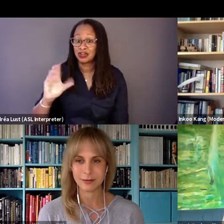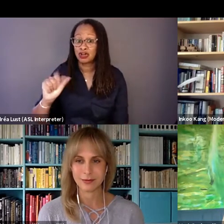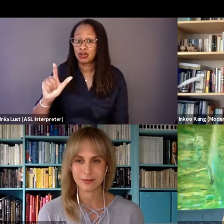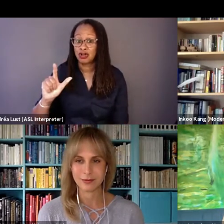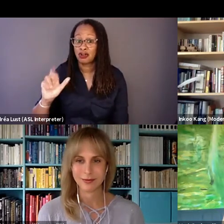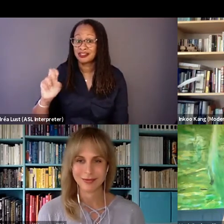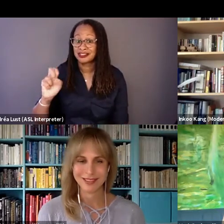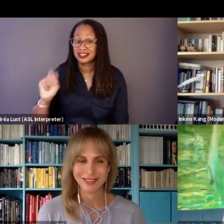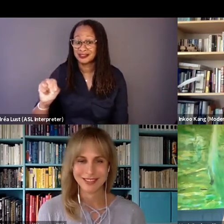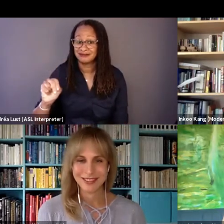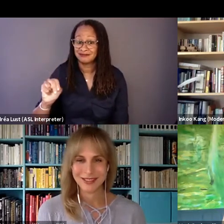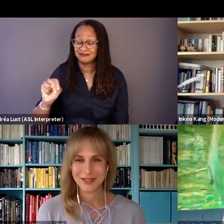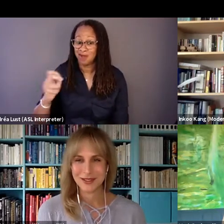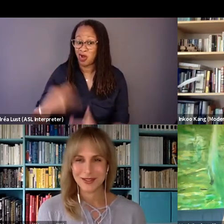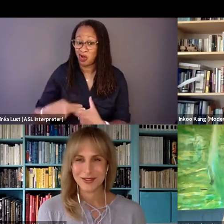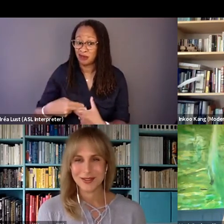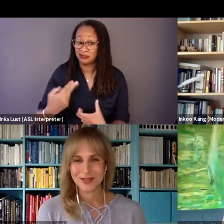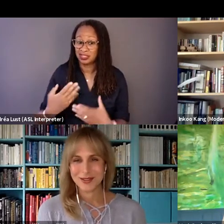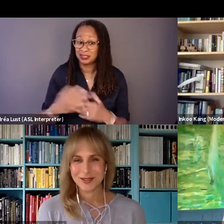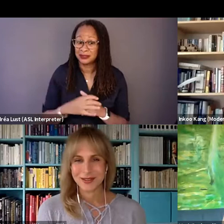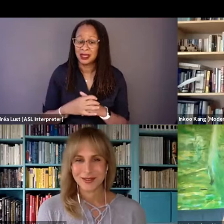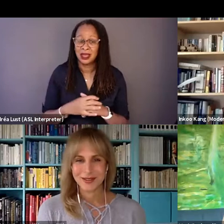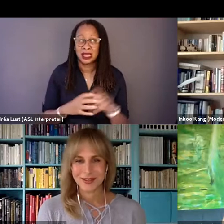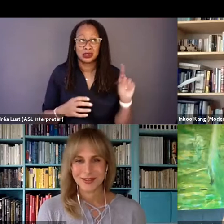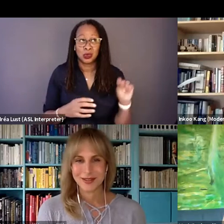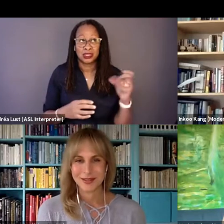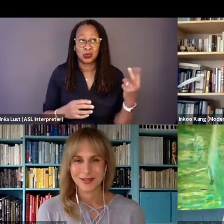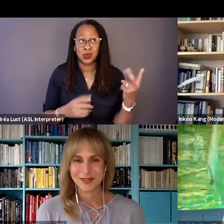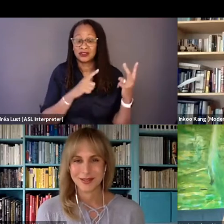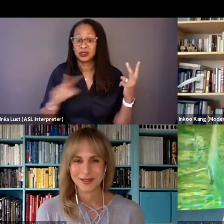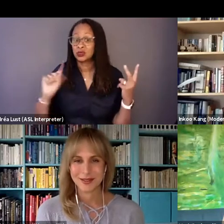Yeah, that one took from 2012 to 2016.